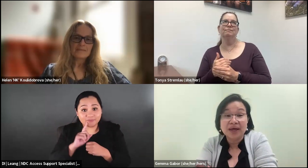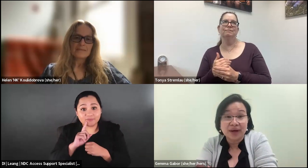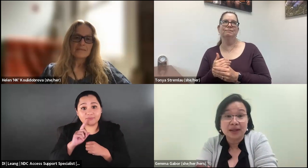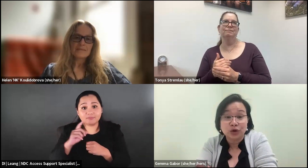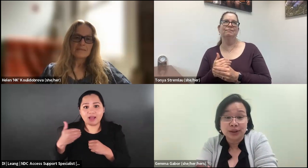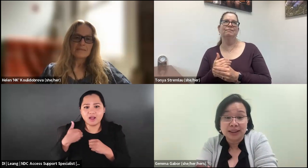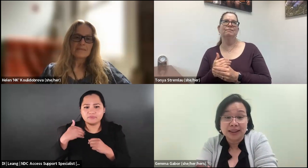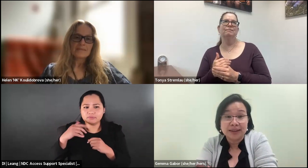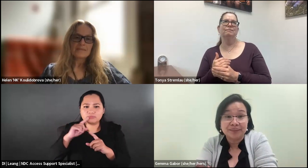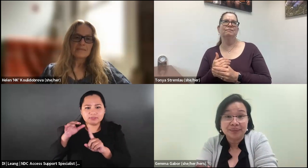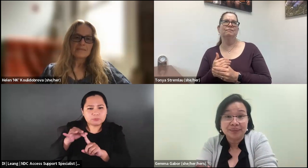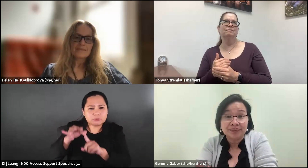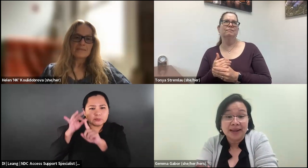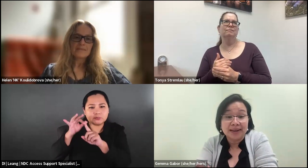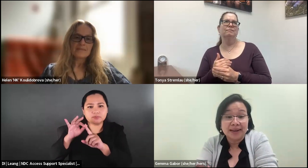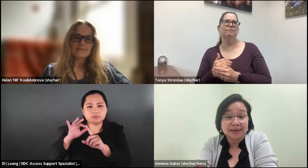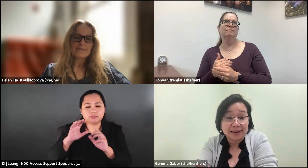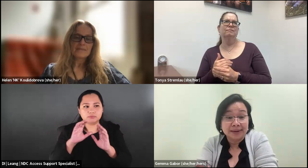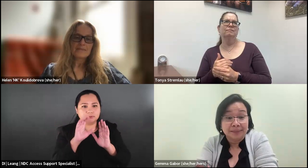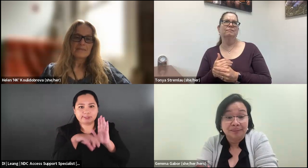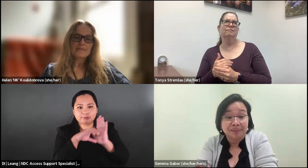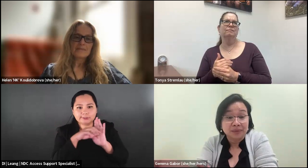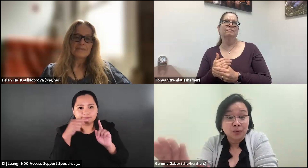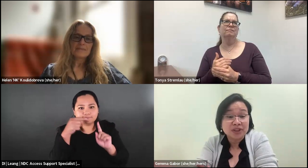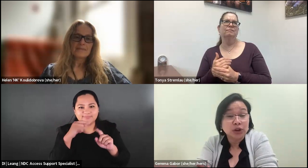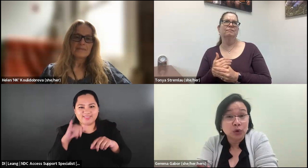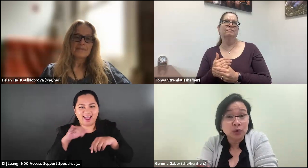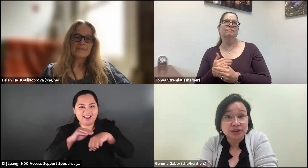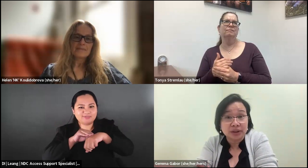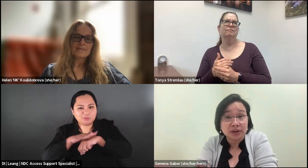may affect learning, which includes